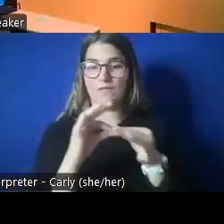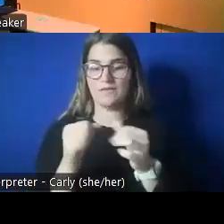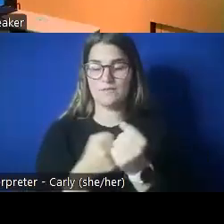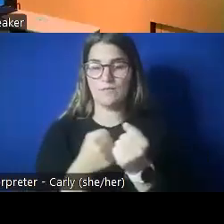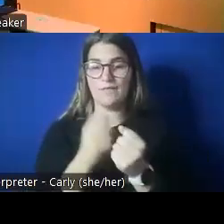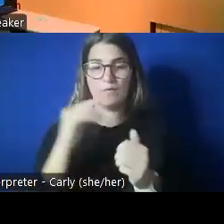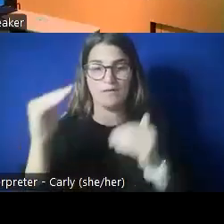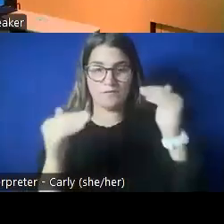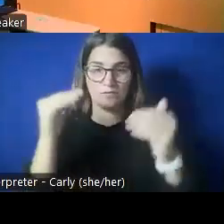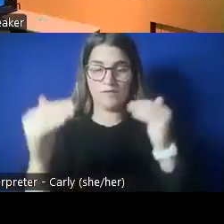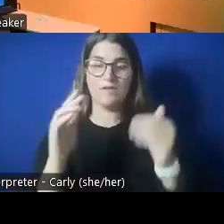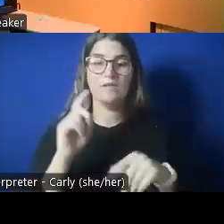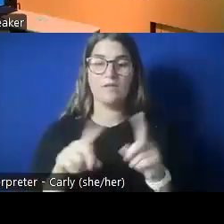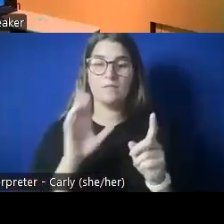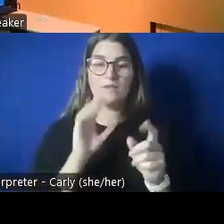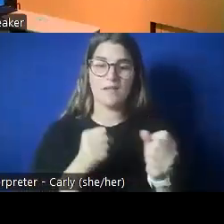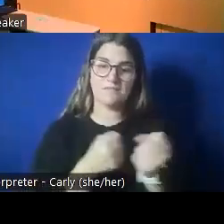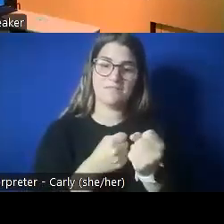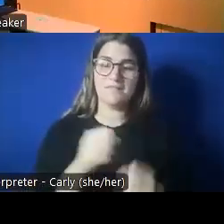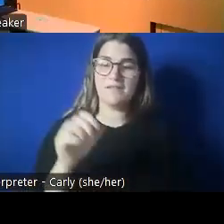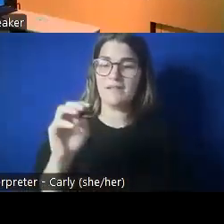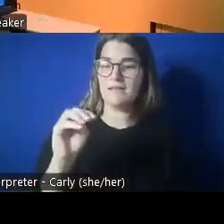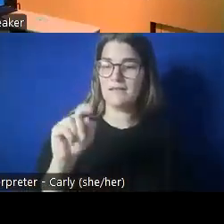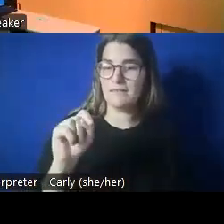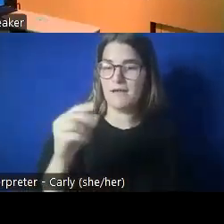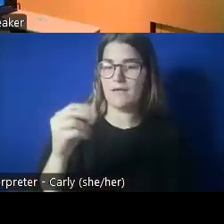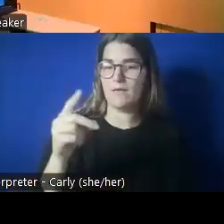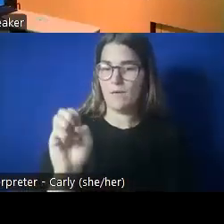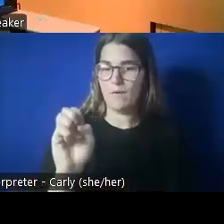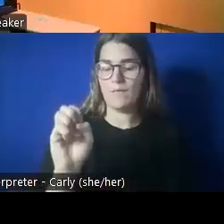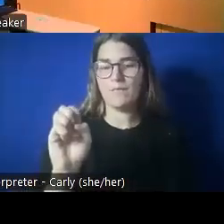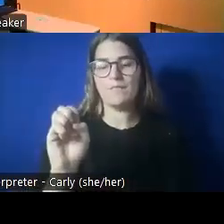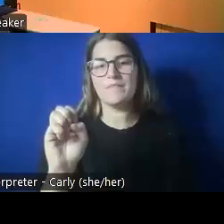just give a shout out to the Mount Hope Family Center which is part of the UR urmc family and